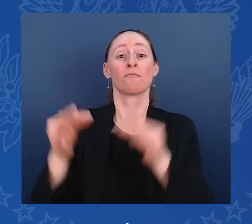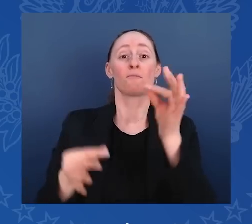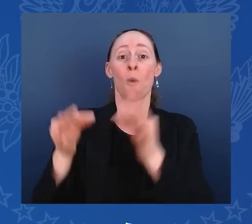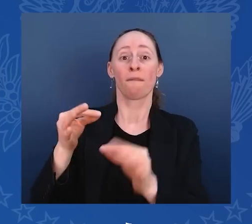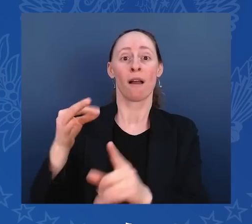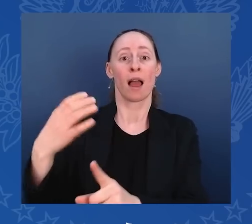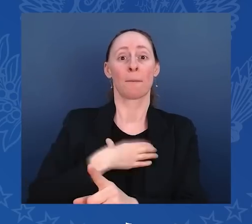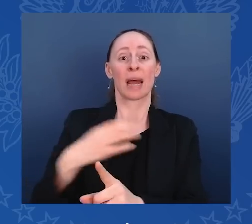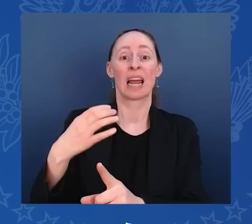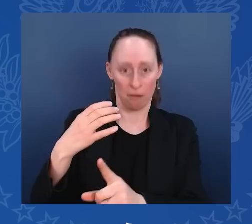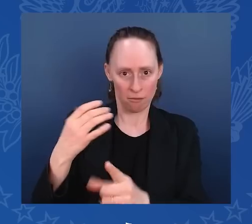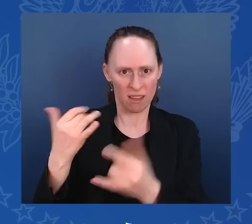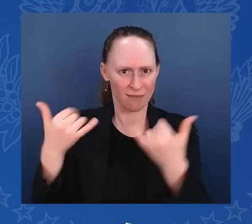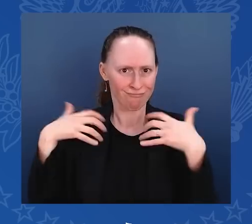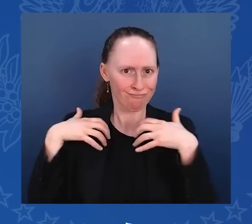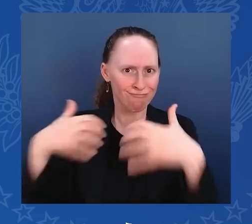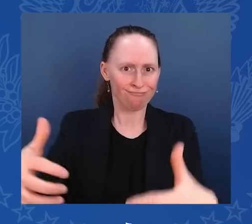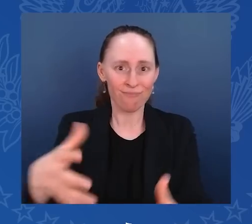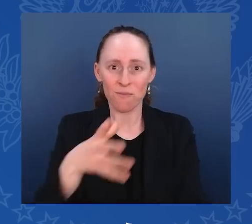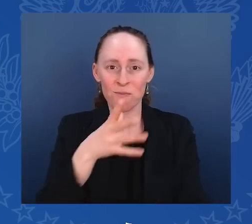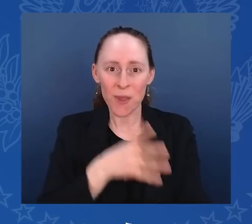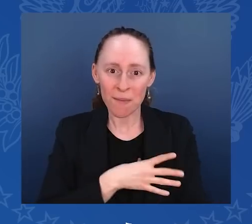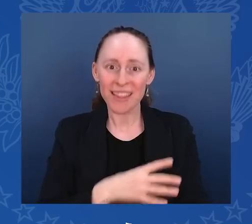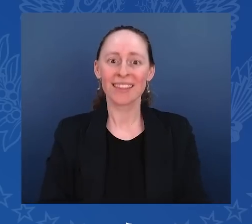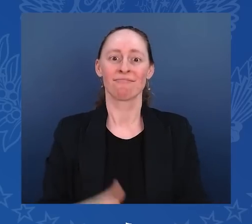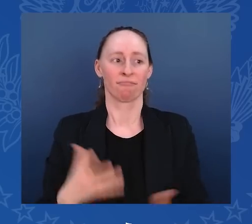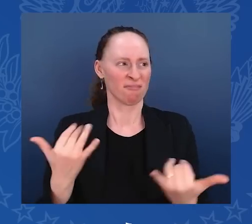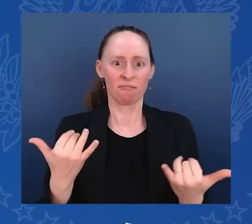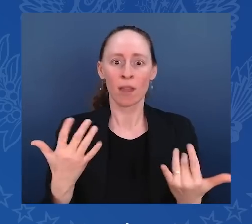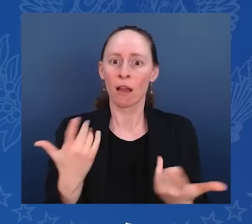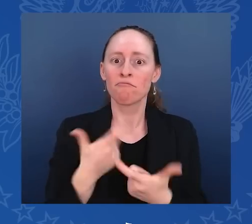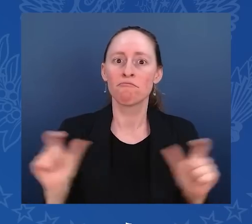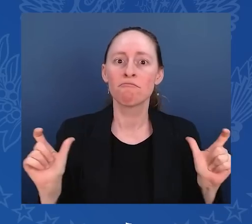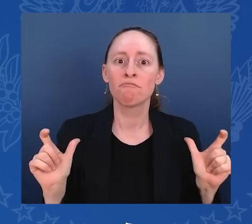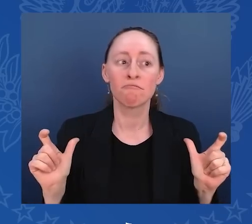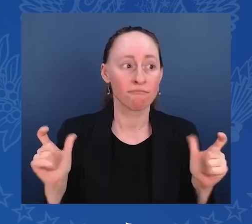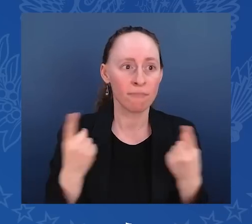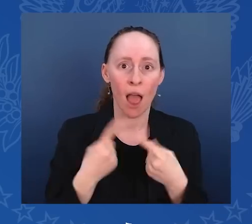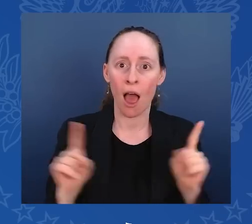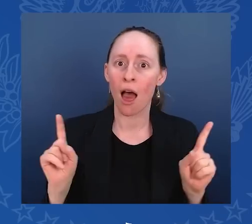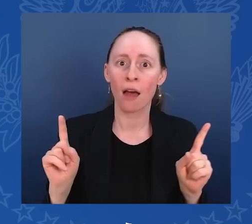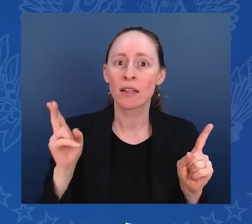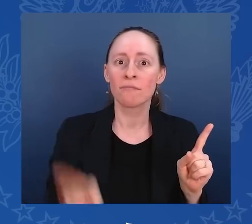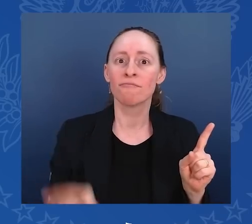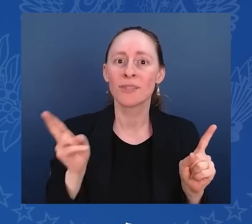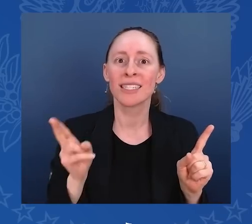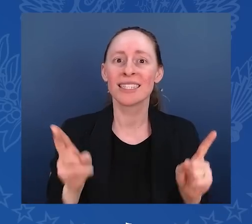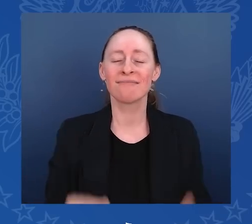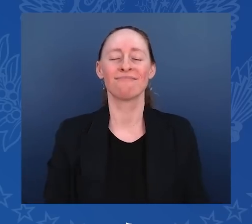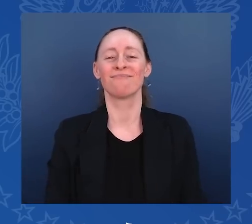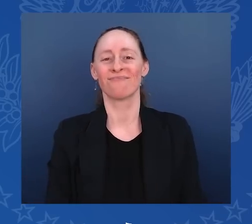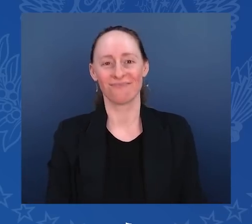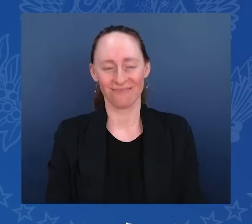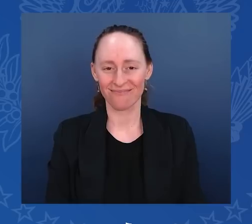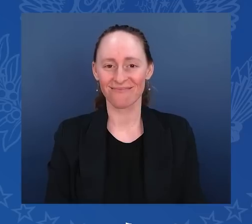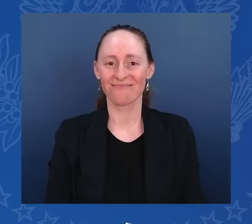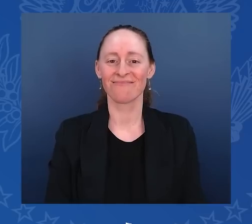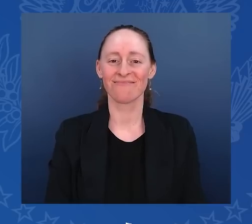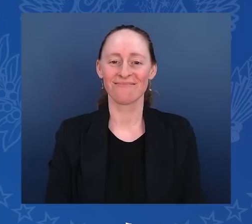combined.